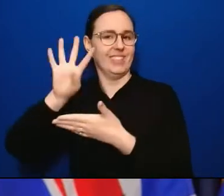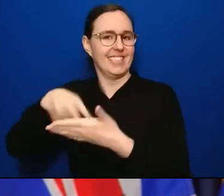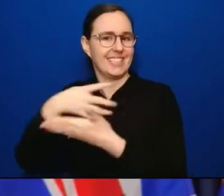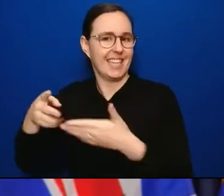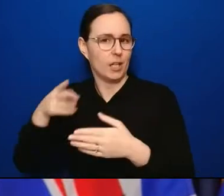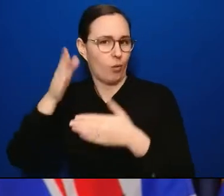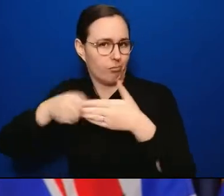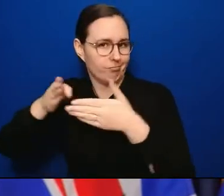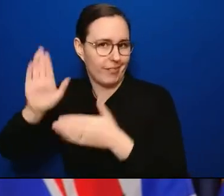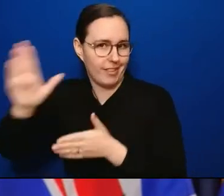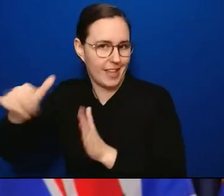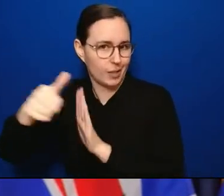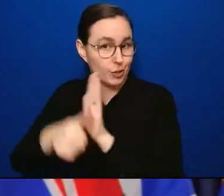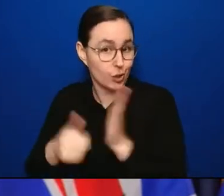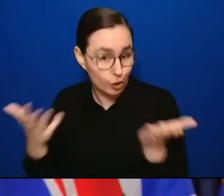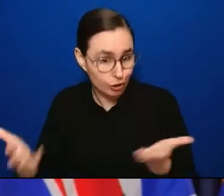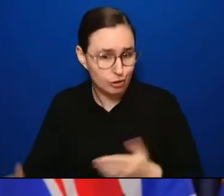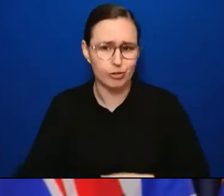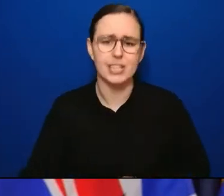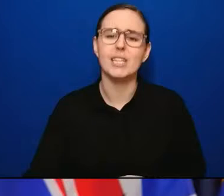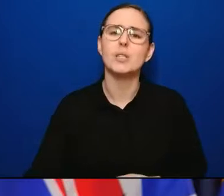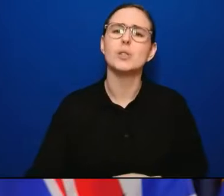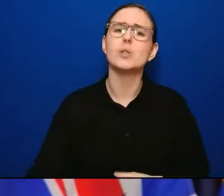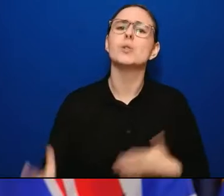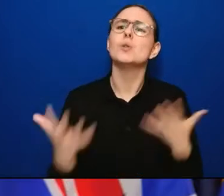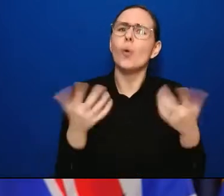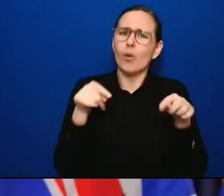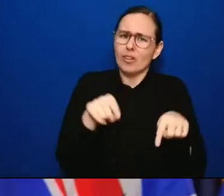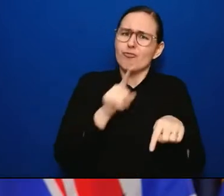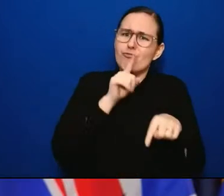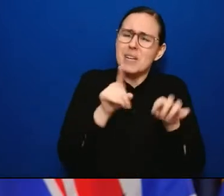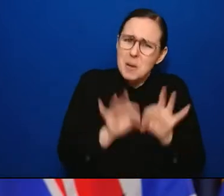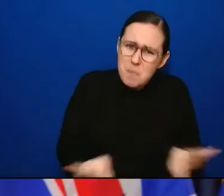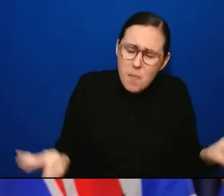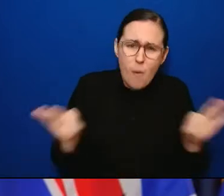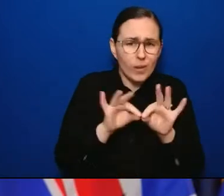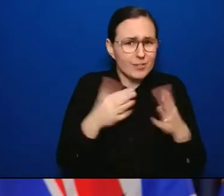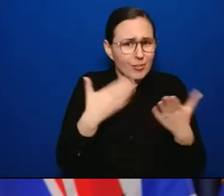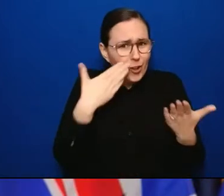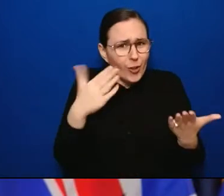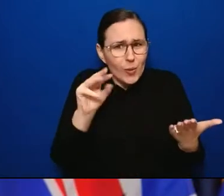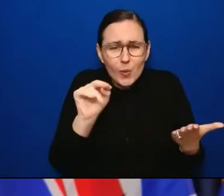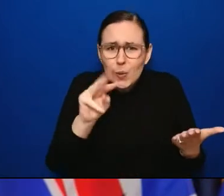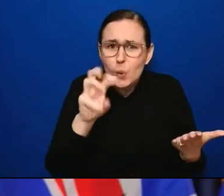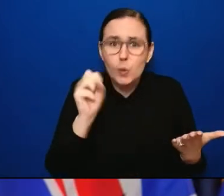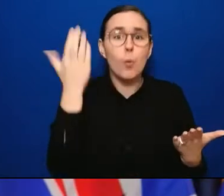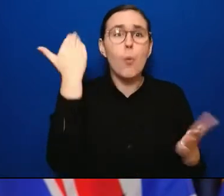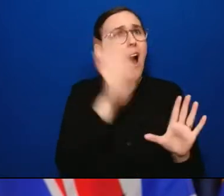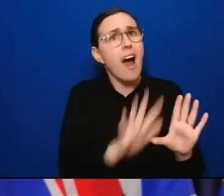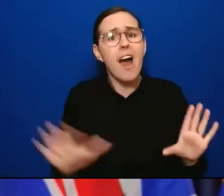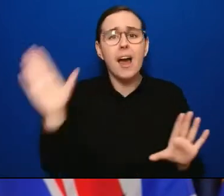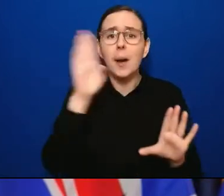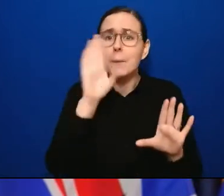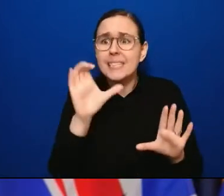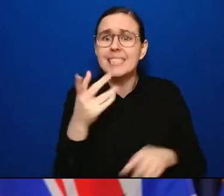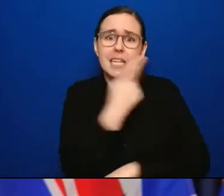all of us to think how just how Welcome this news is for patients across BC for the